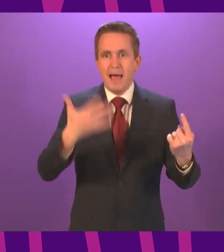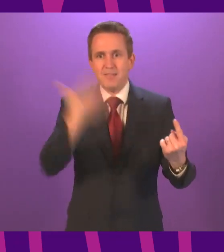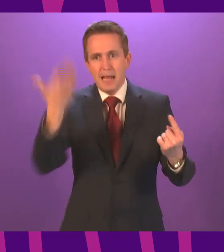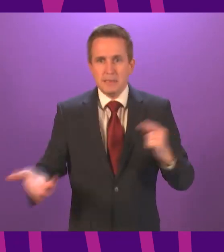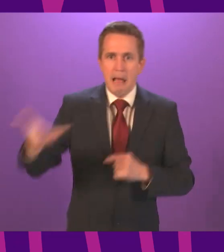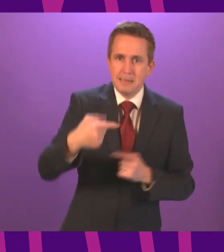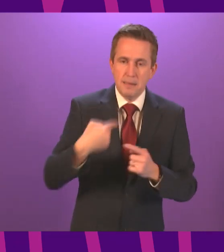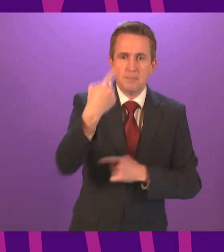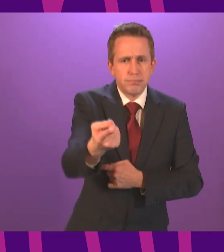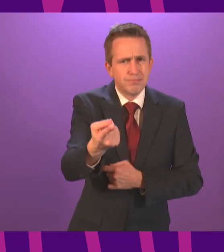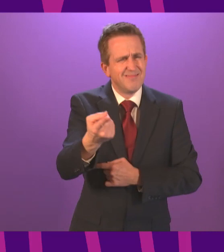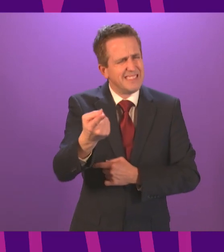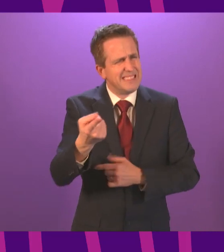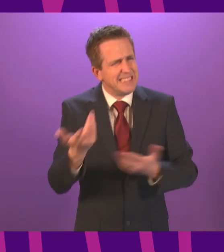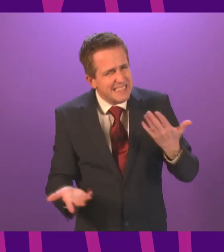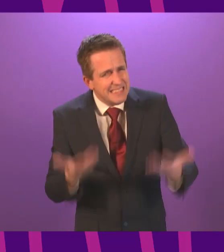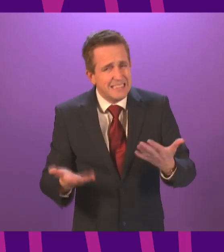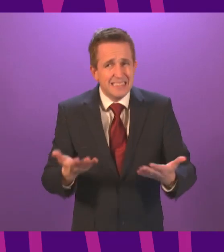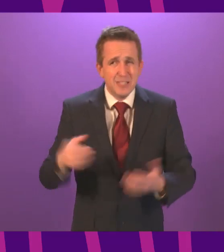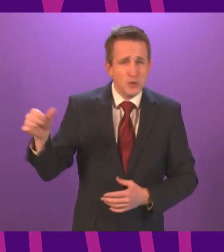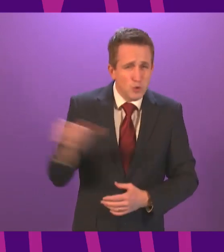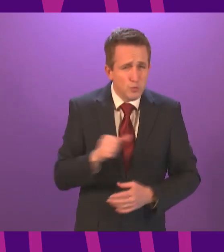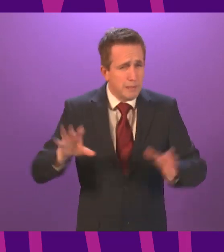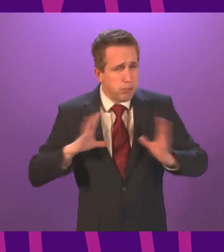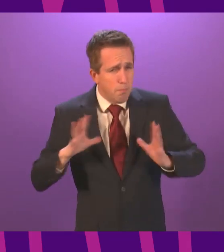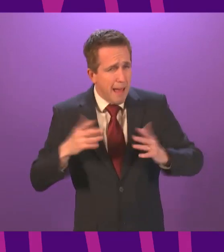whether we will have to start preparing ourselves now for a January shutdown.